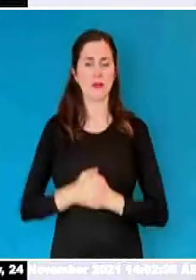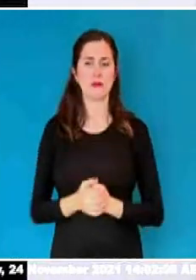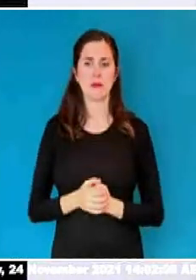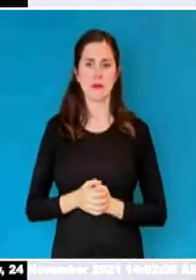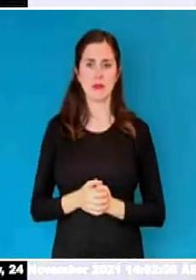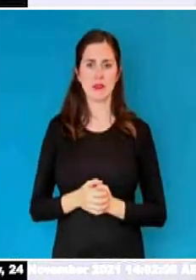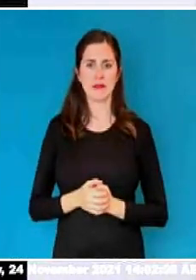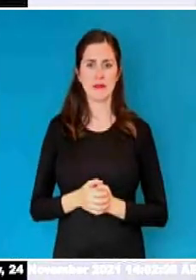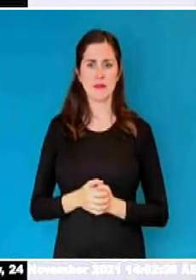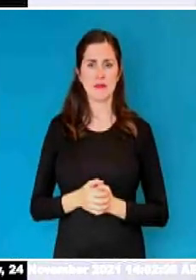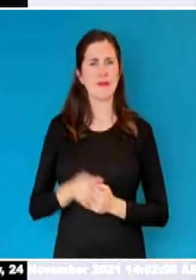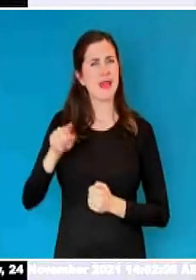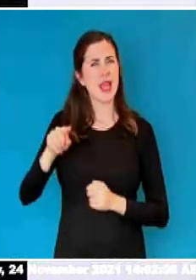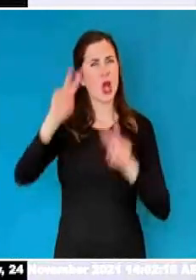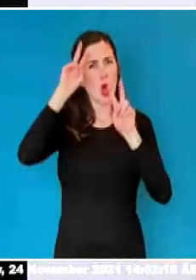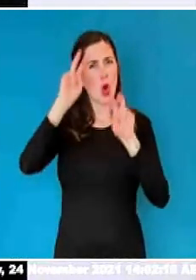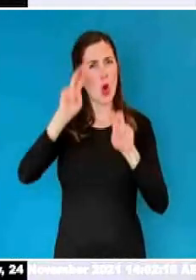called a Collaborative Partnership.